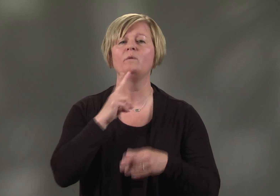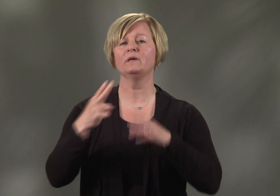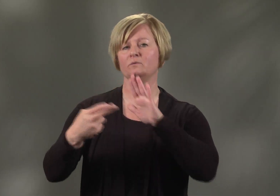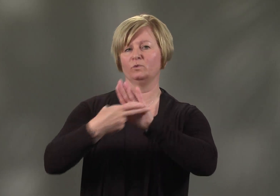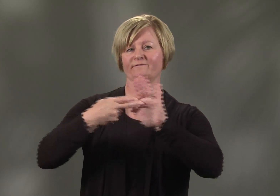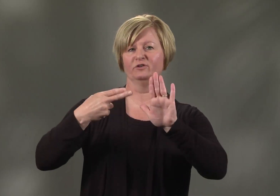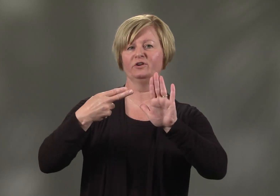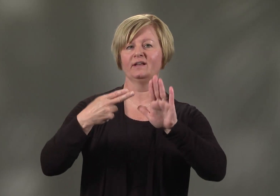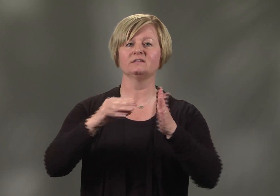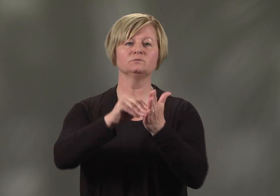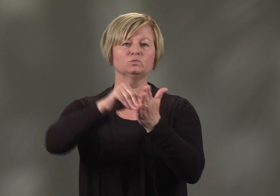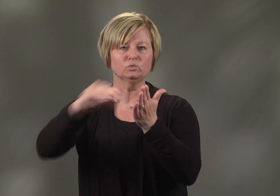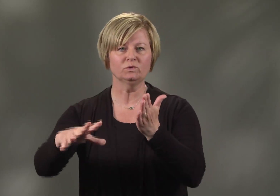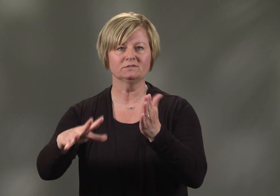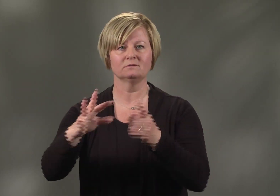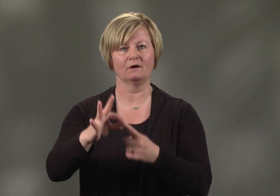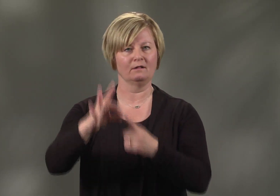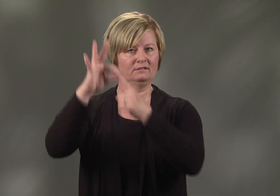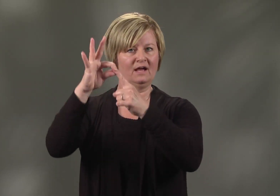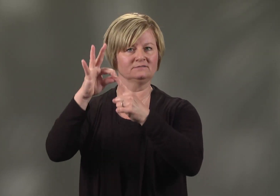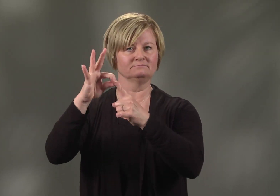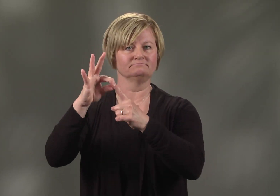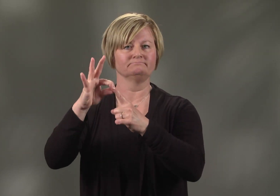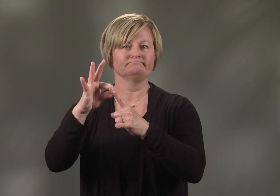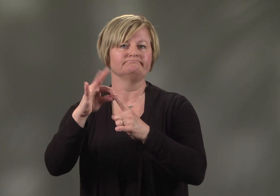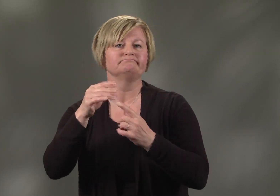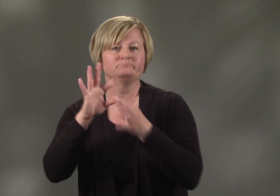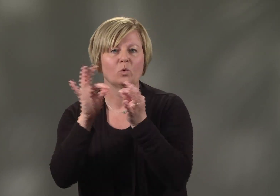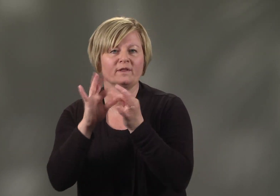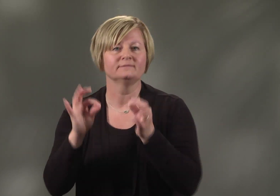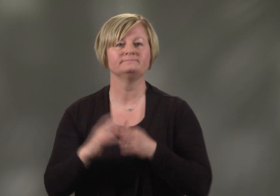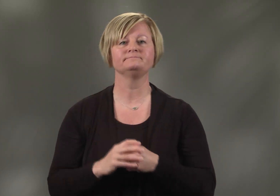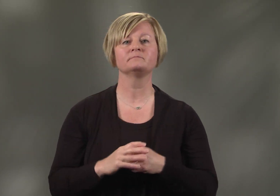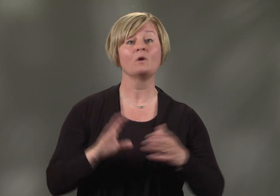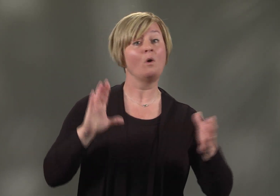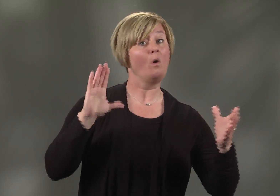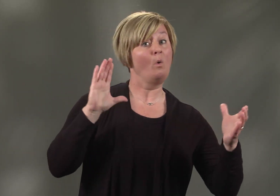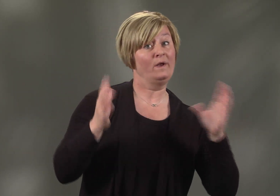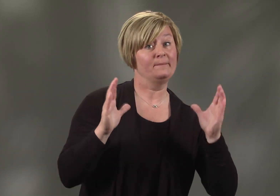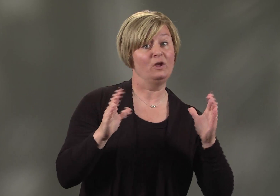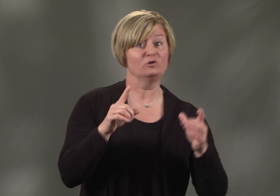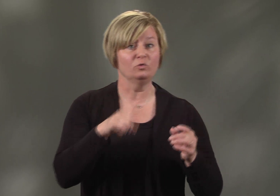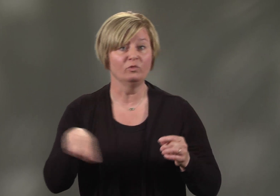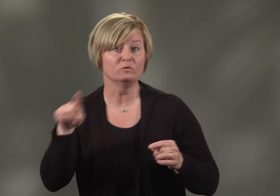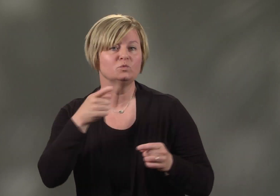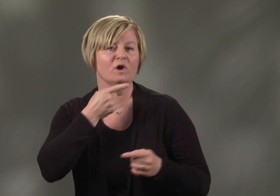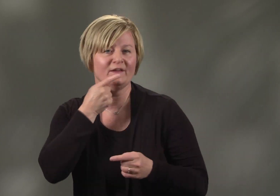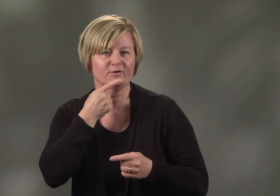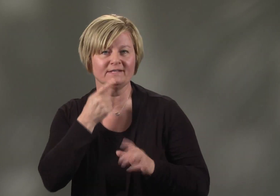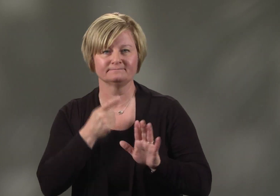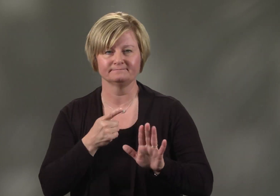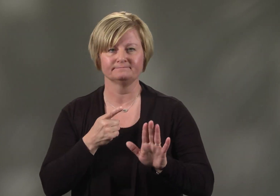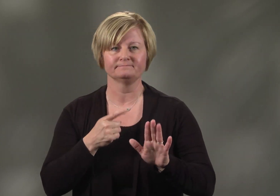will be referred to as students unless otherwise noted when compared to those who are hearing.